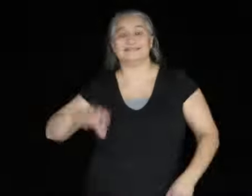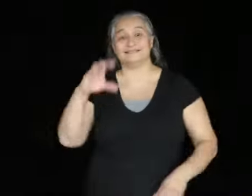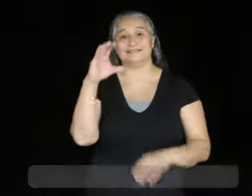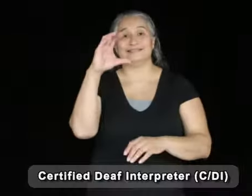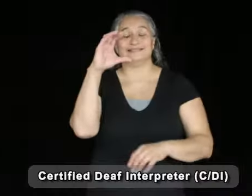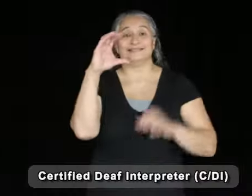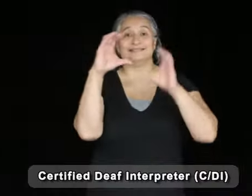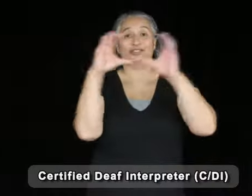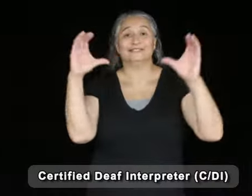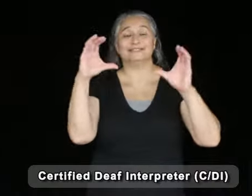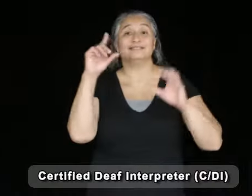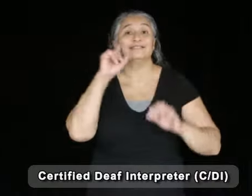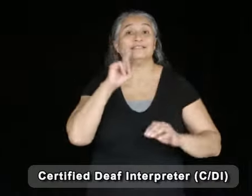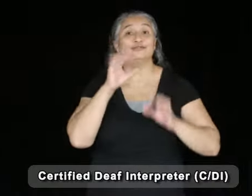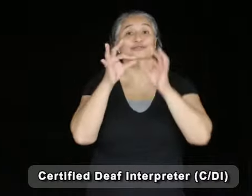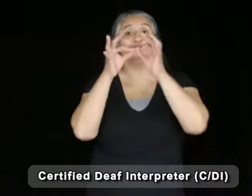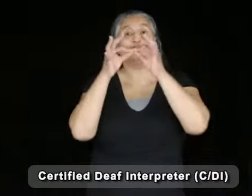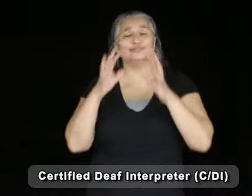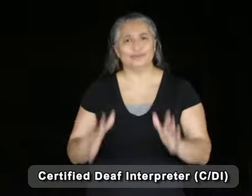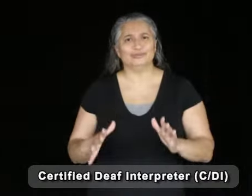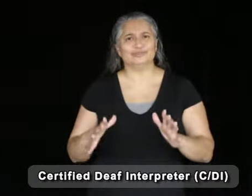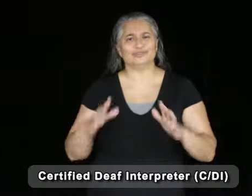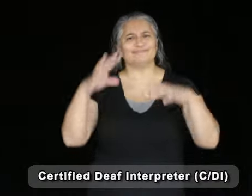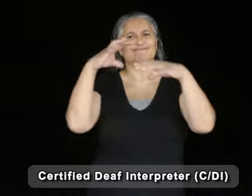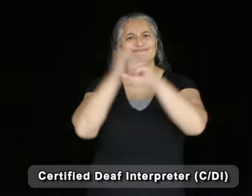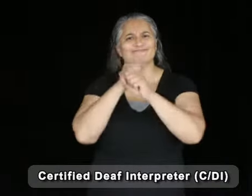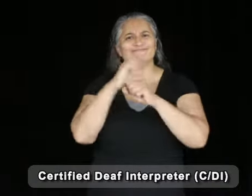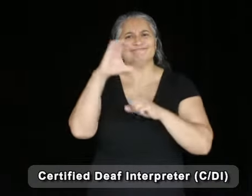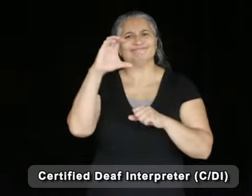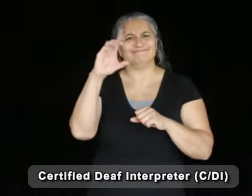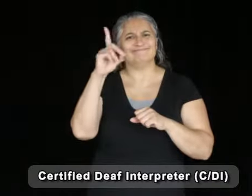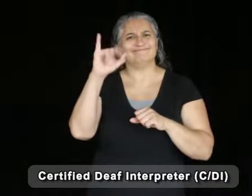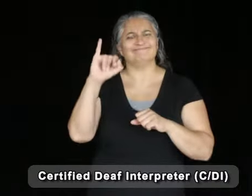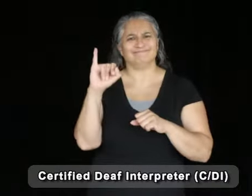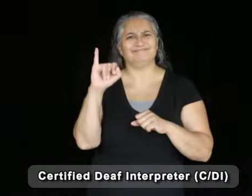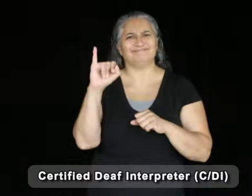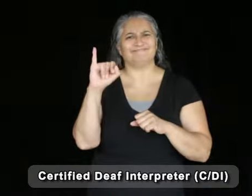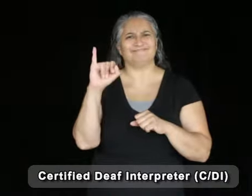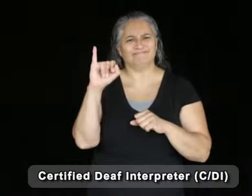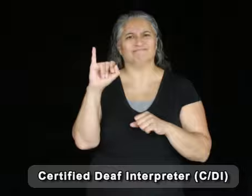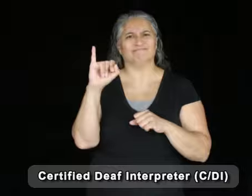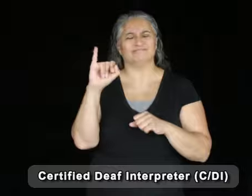Certified Deaf Interpreter (CDI).